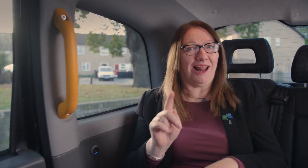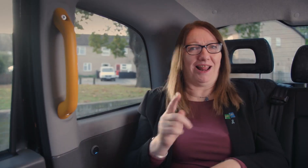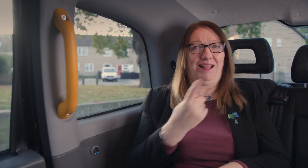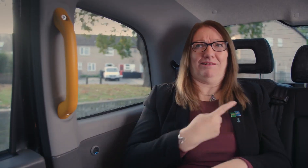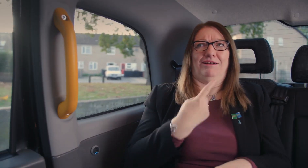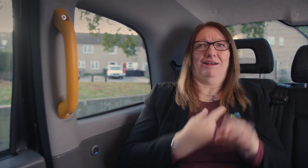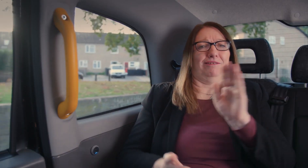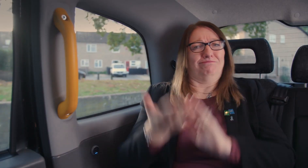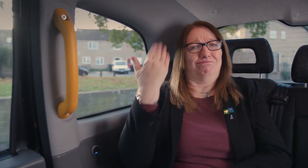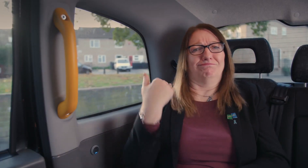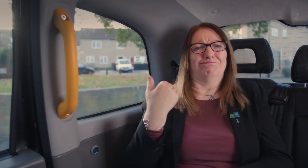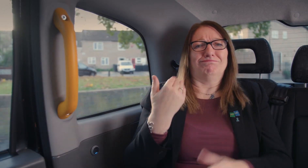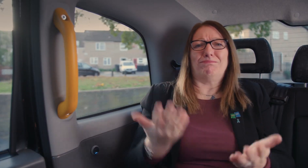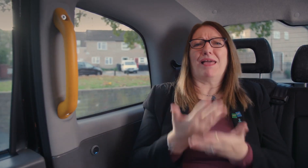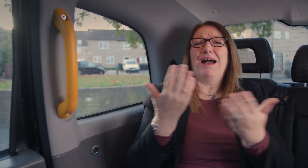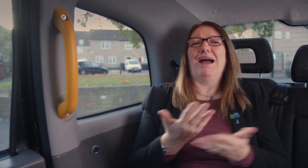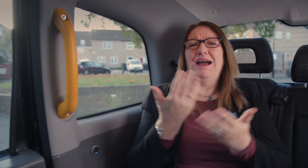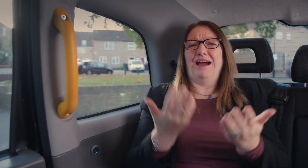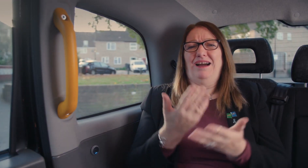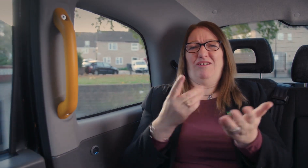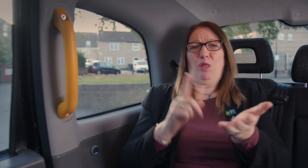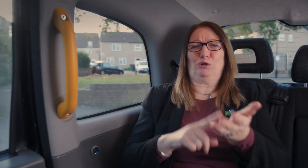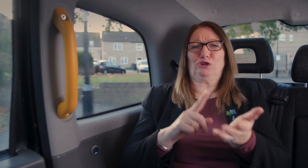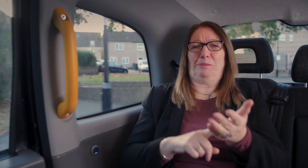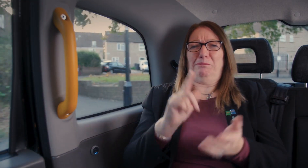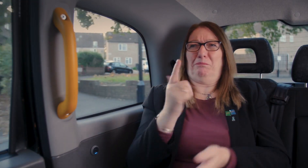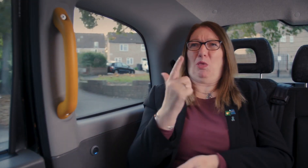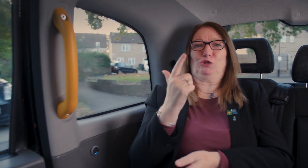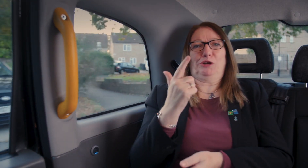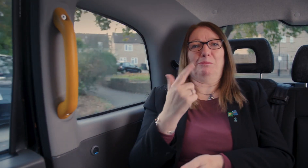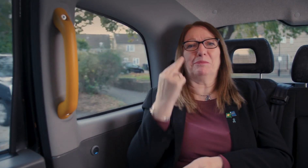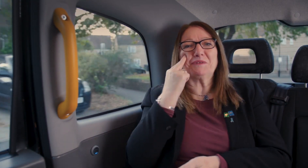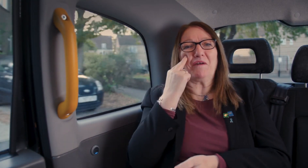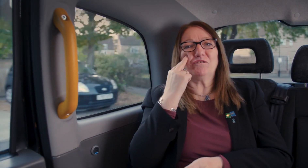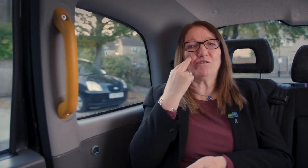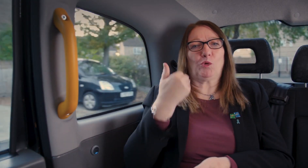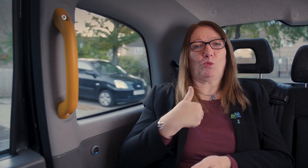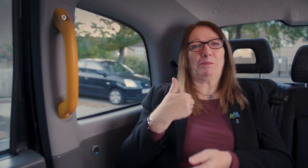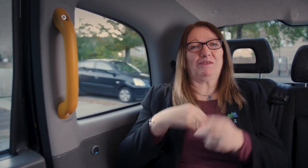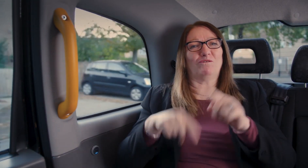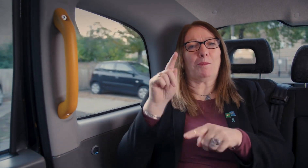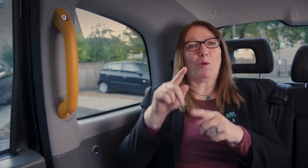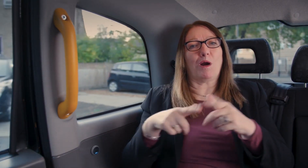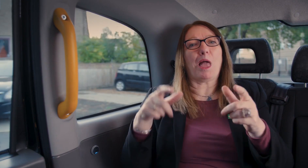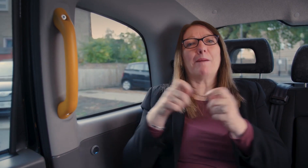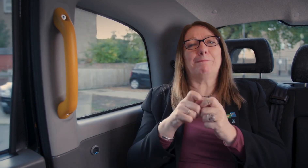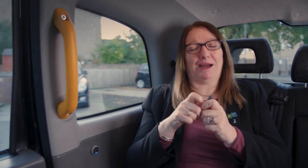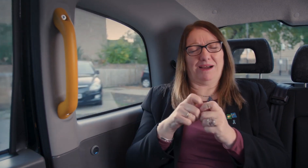I used to play for Lewisham Deaf Women's Football Club.